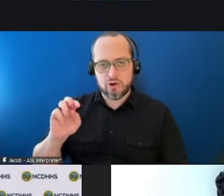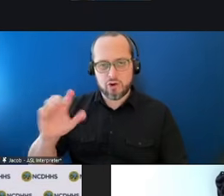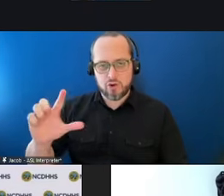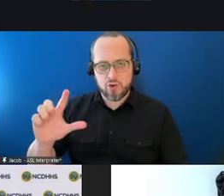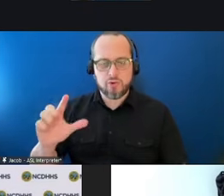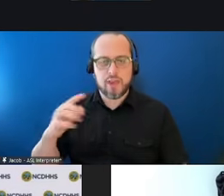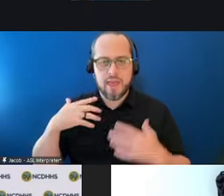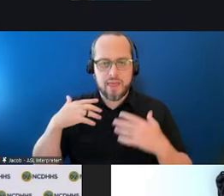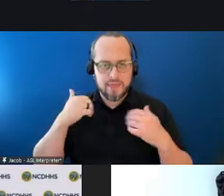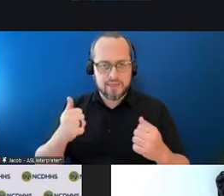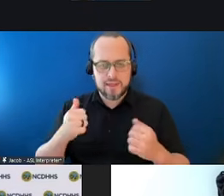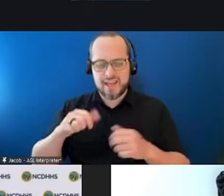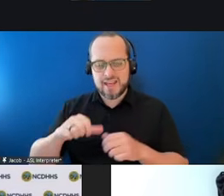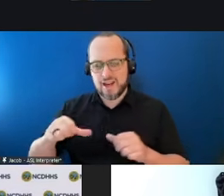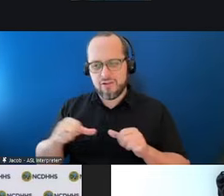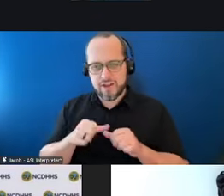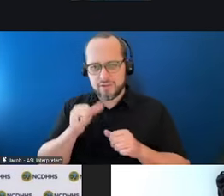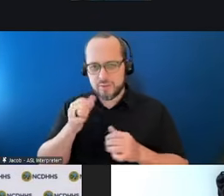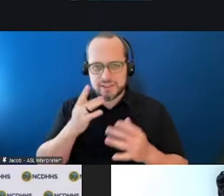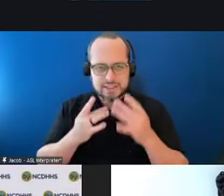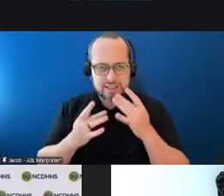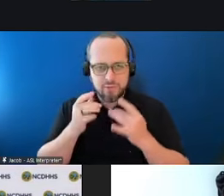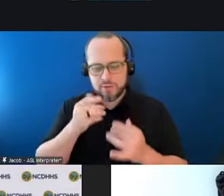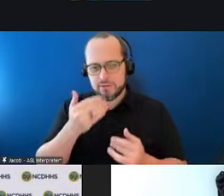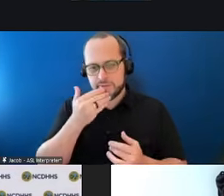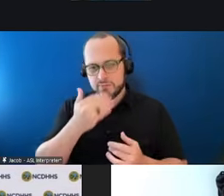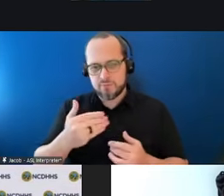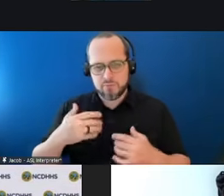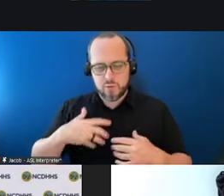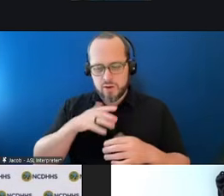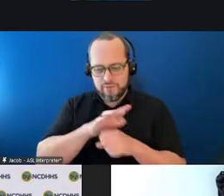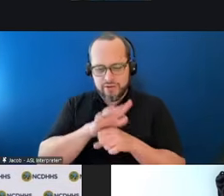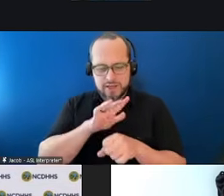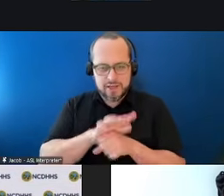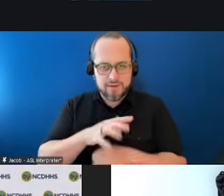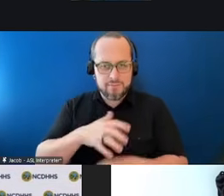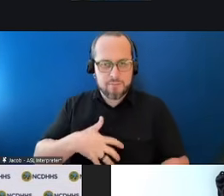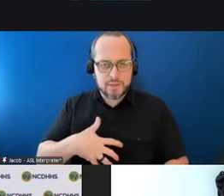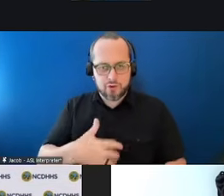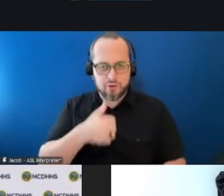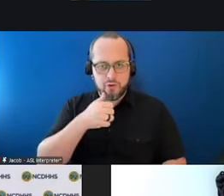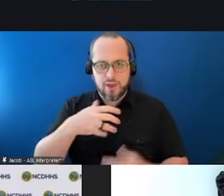required paranatal programming. So for example implementing the maternal health uh focused I